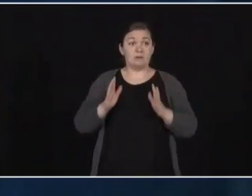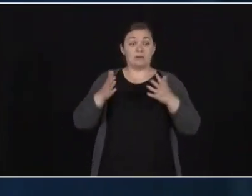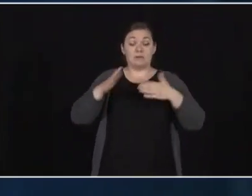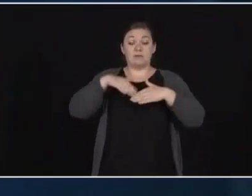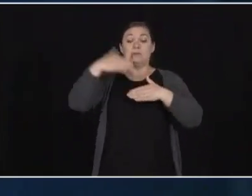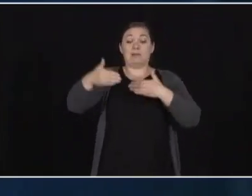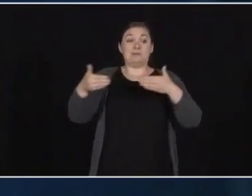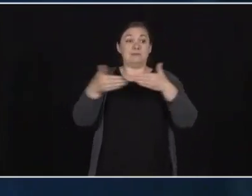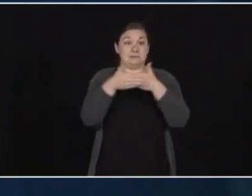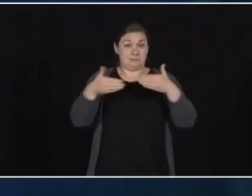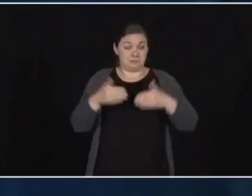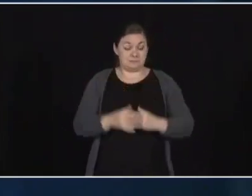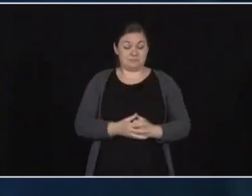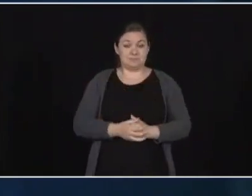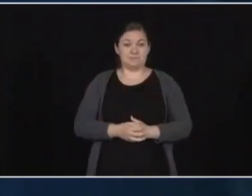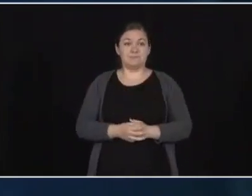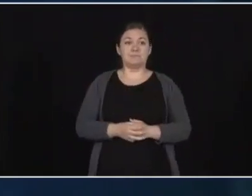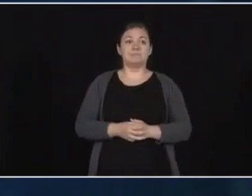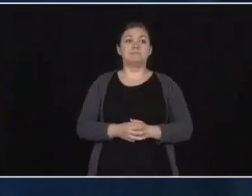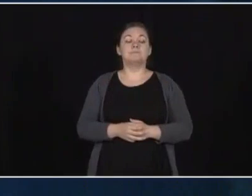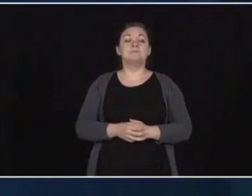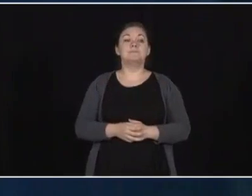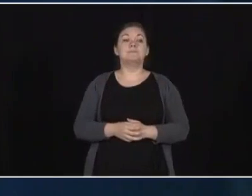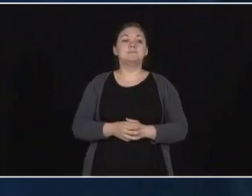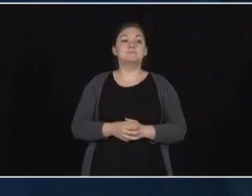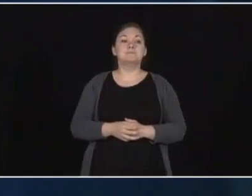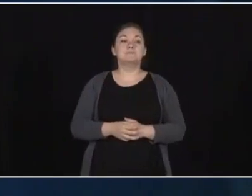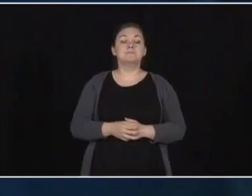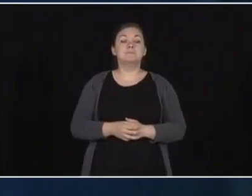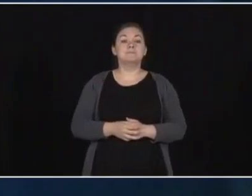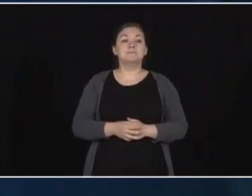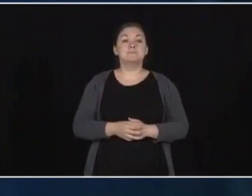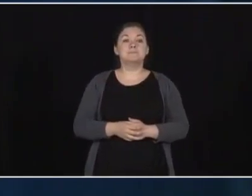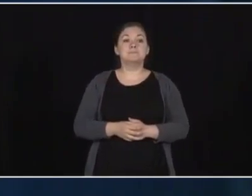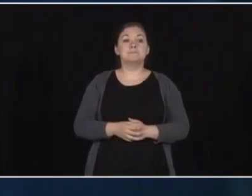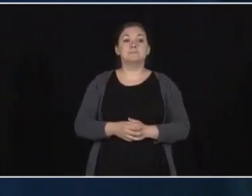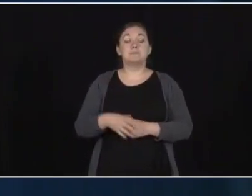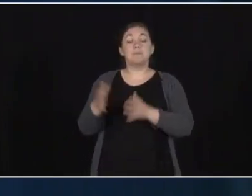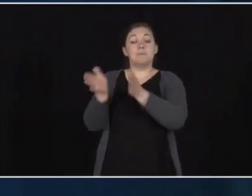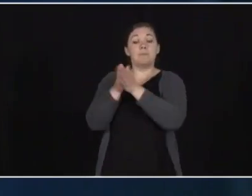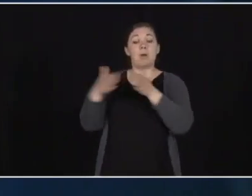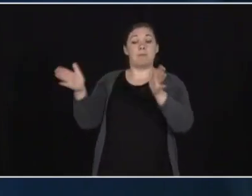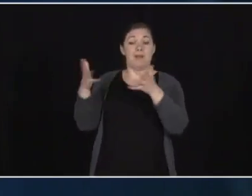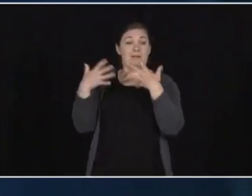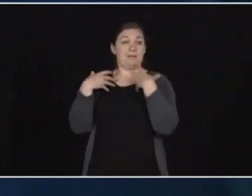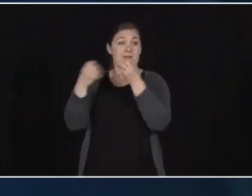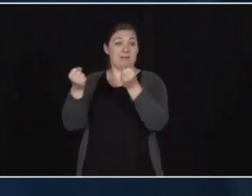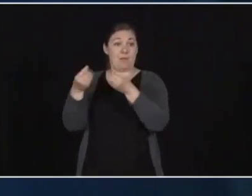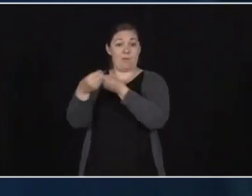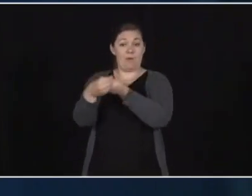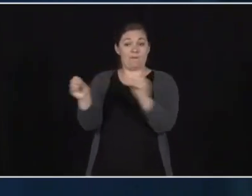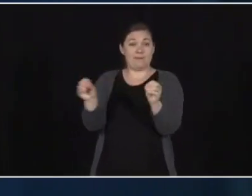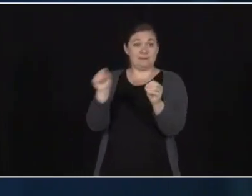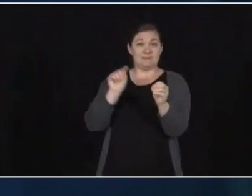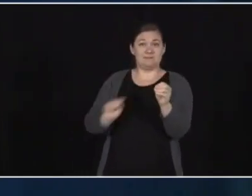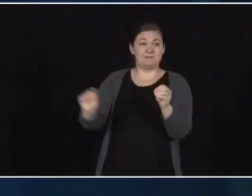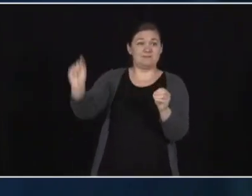But certainly very important. The talks about the fundamental importance important role that the public health units have.